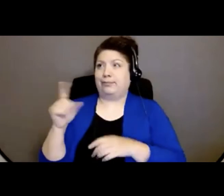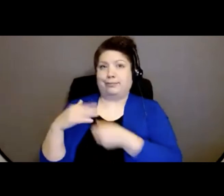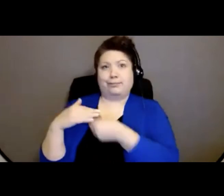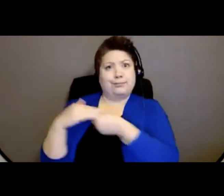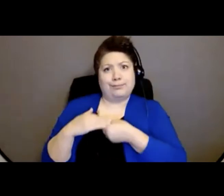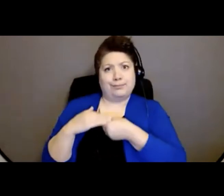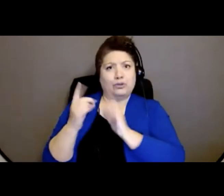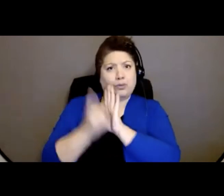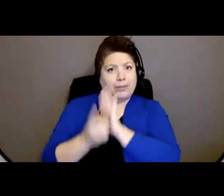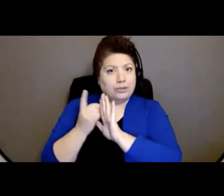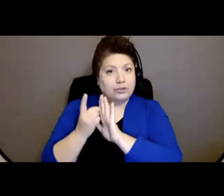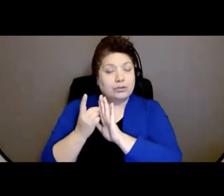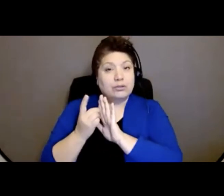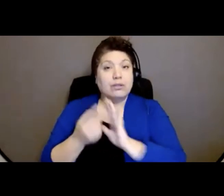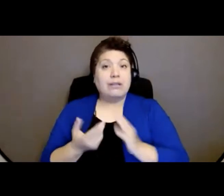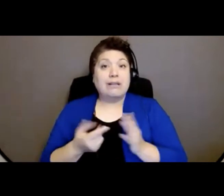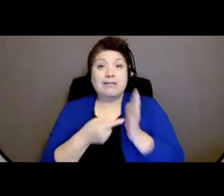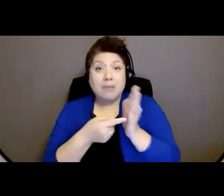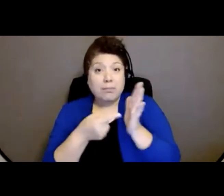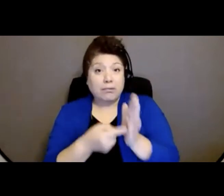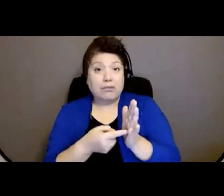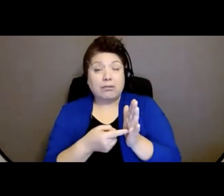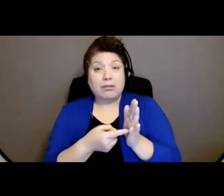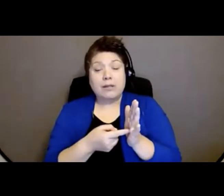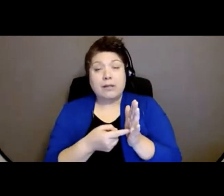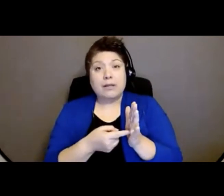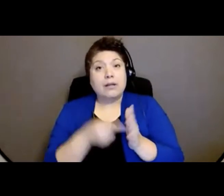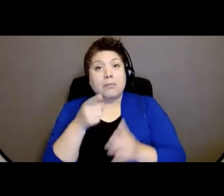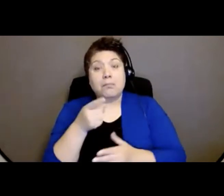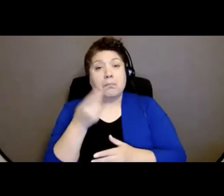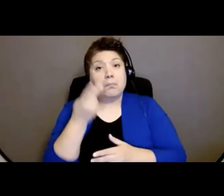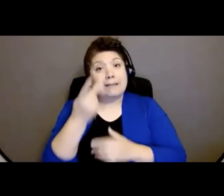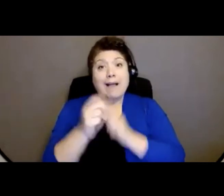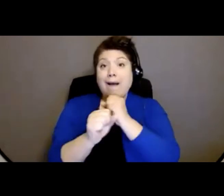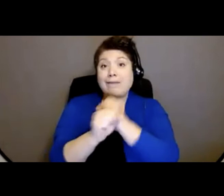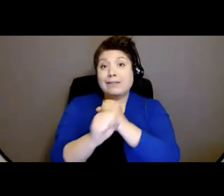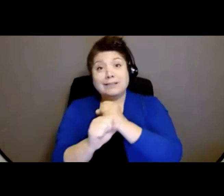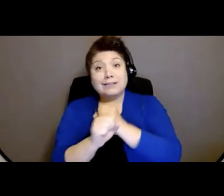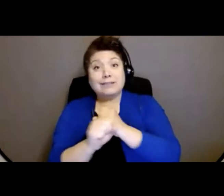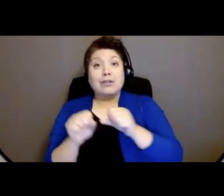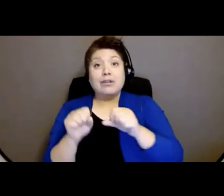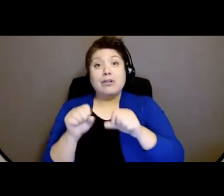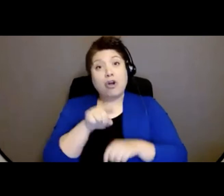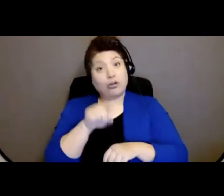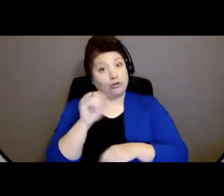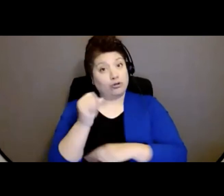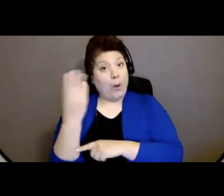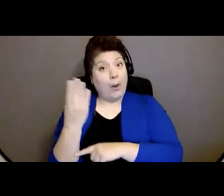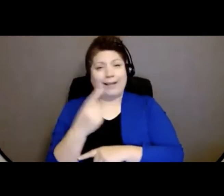SO, FOR EXAMPLE, IF YOU SAW A JOB AD THAT SAYS WE PREFER TO HIRE YOUNGER PEOPLE.